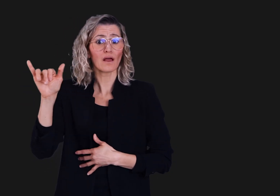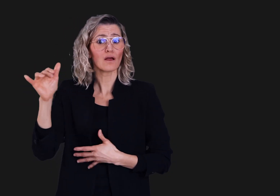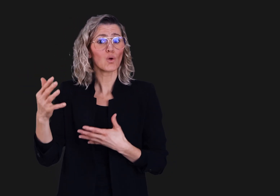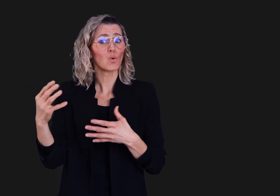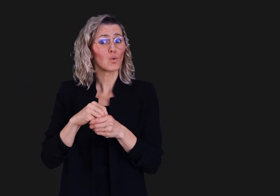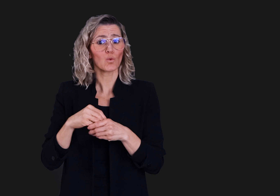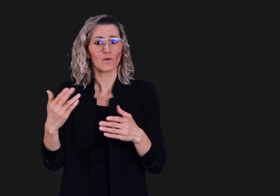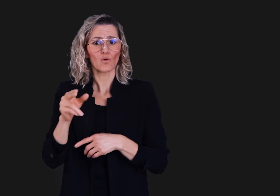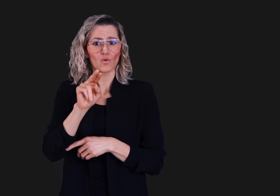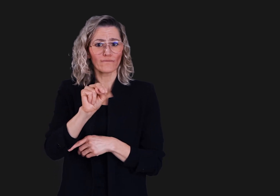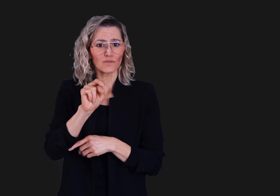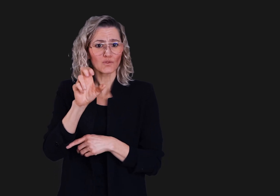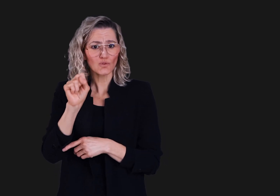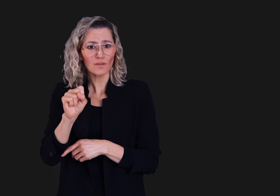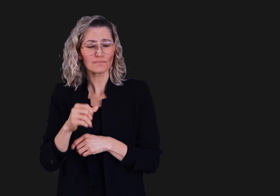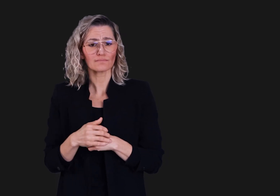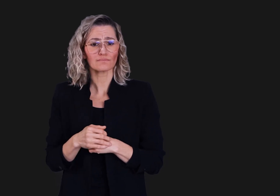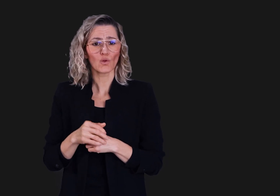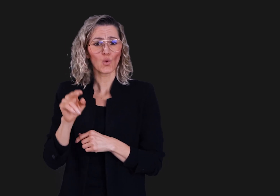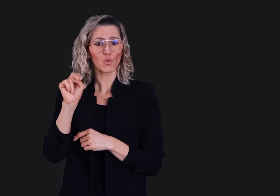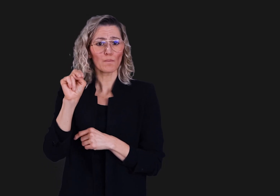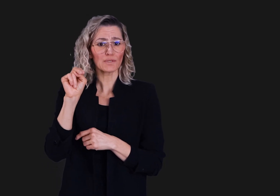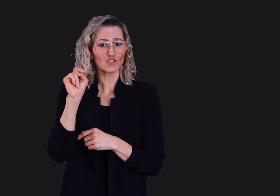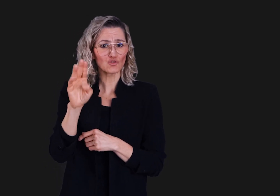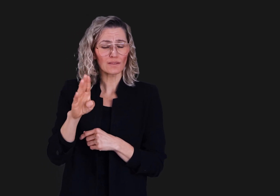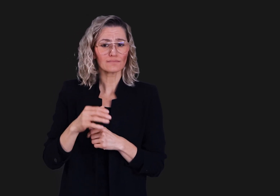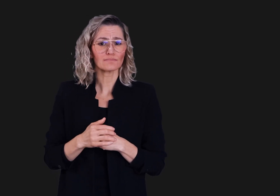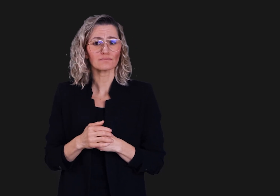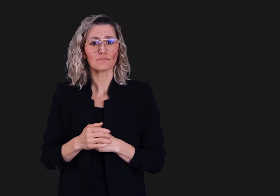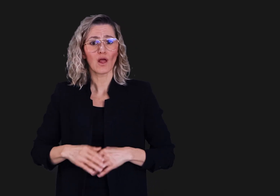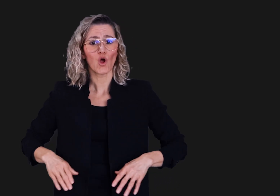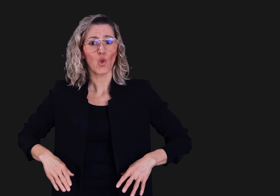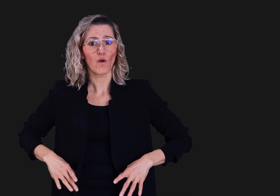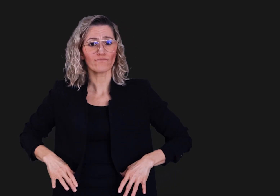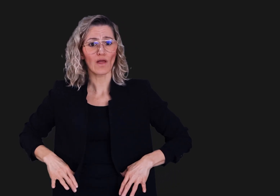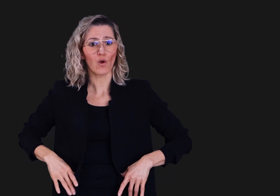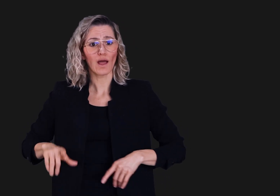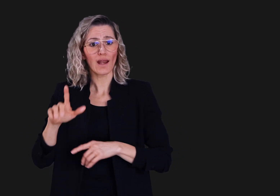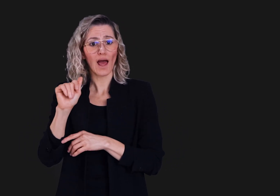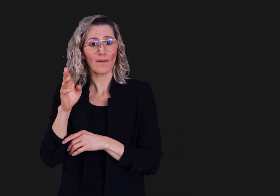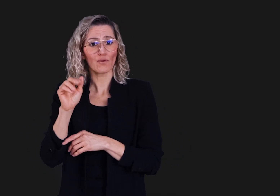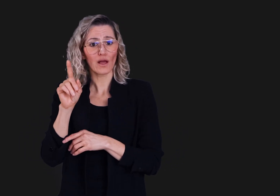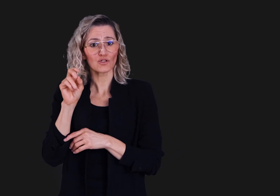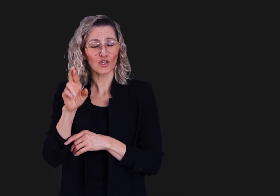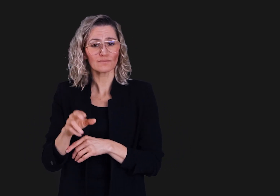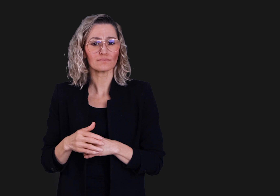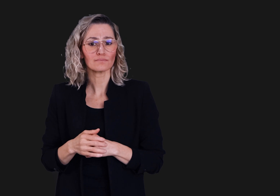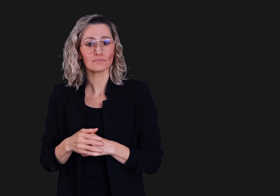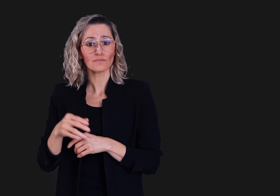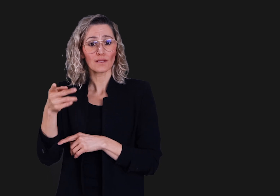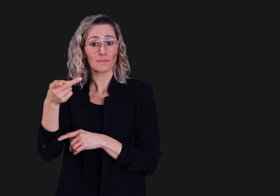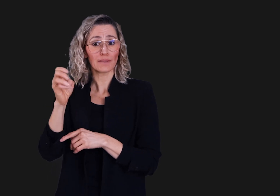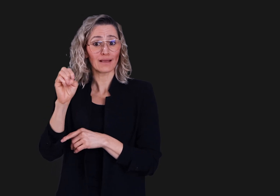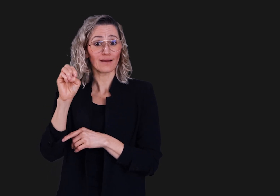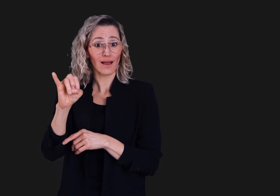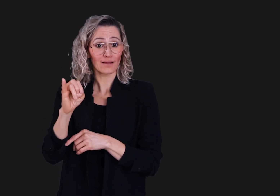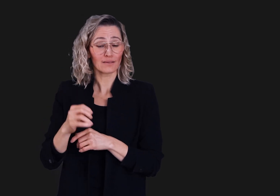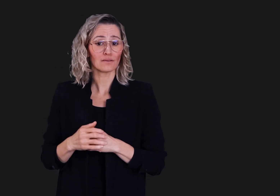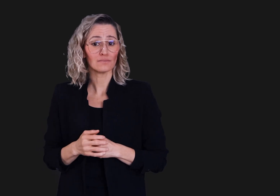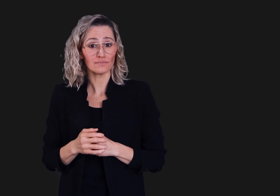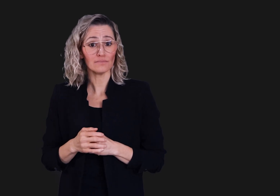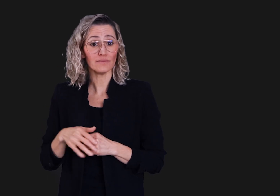This includes Nova Scotia, New Brunswick, Newfoundland and Labrador, and Prince Edward Island.